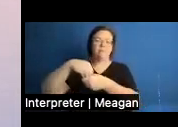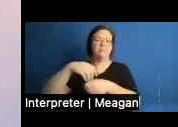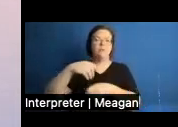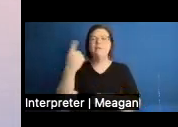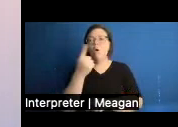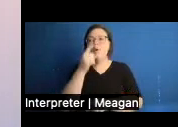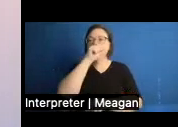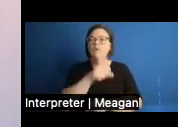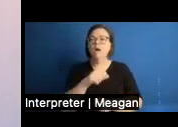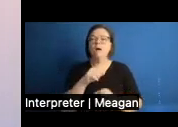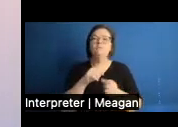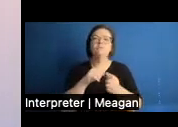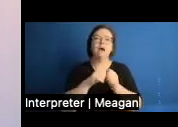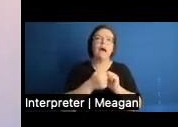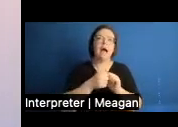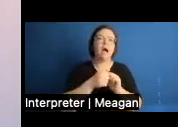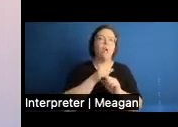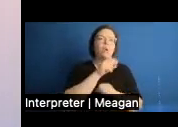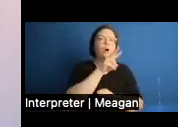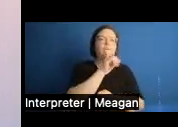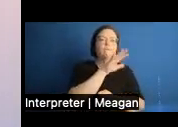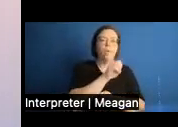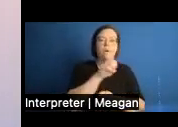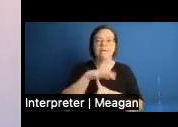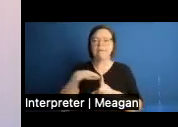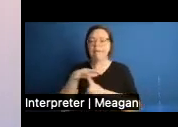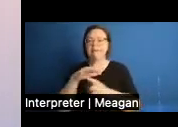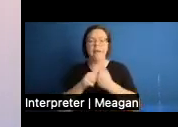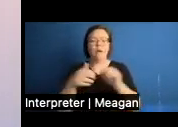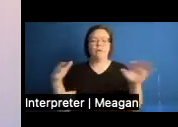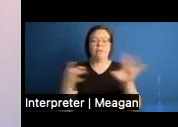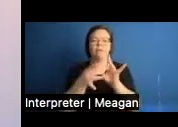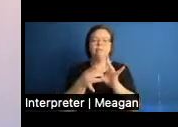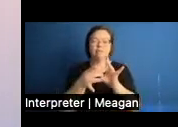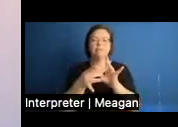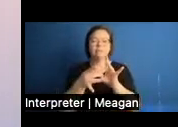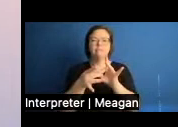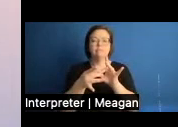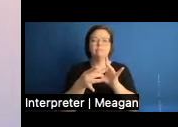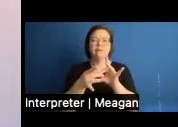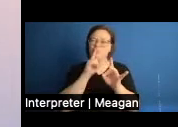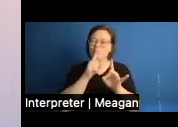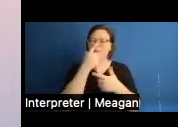ways that voice and landscape are intermingled and this really unique like social strata or dynamic.